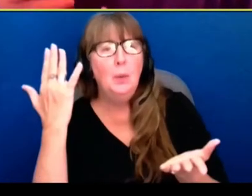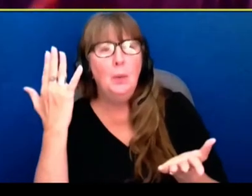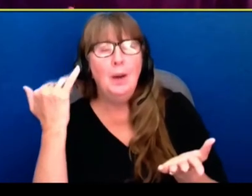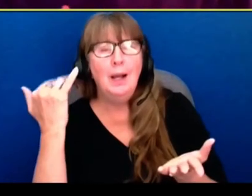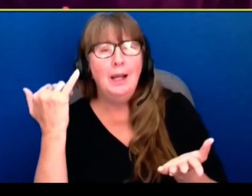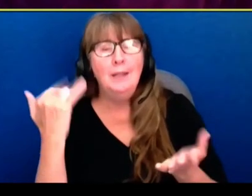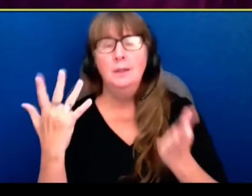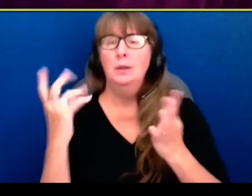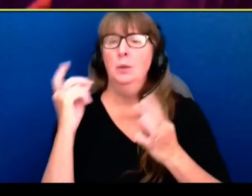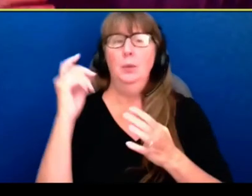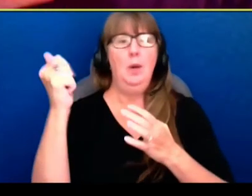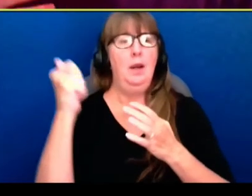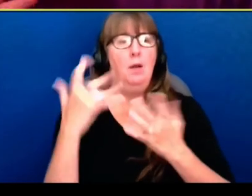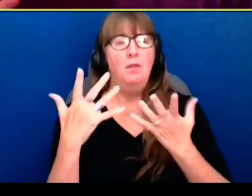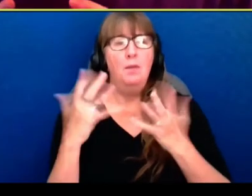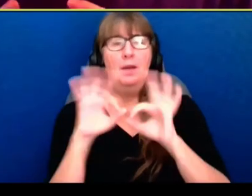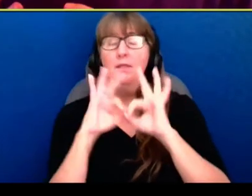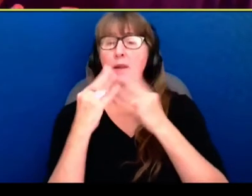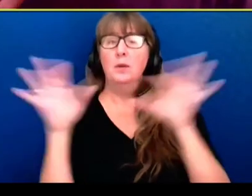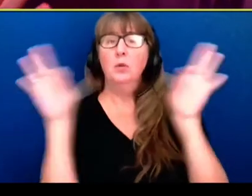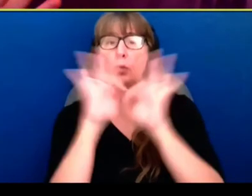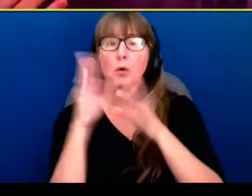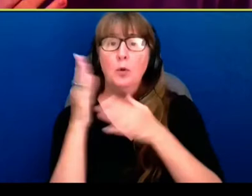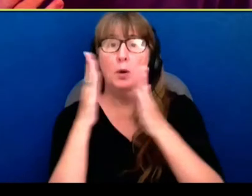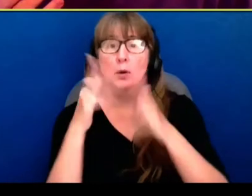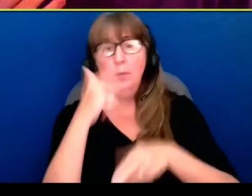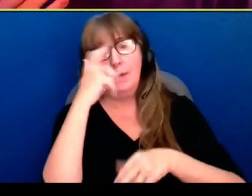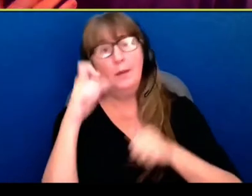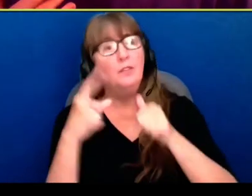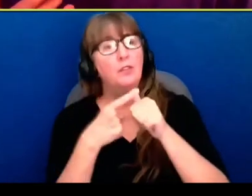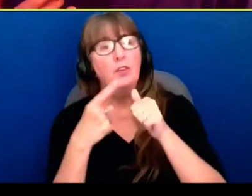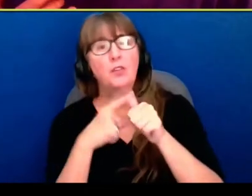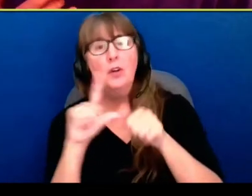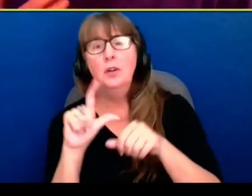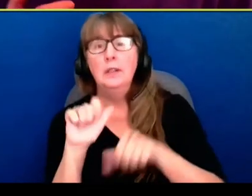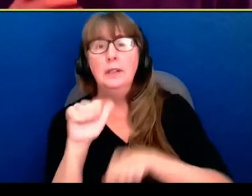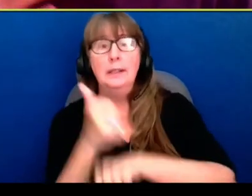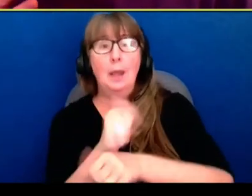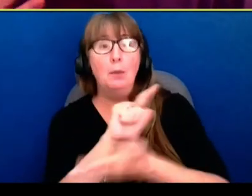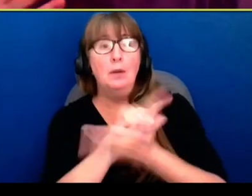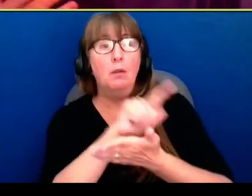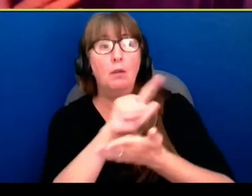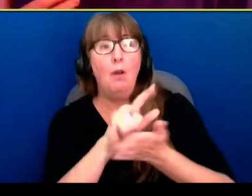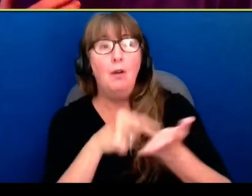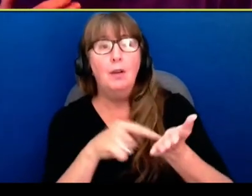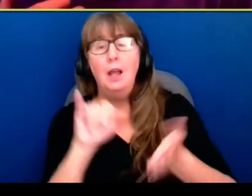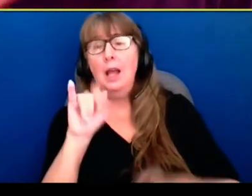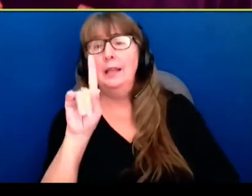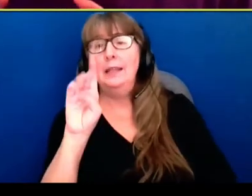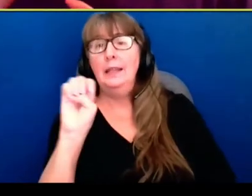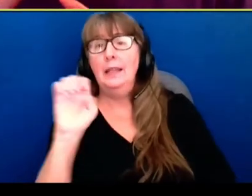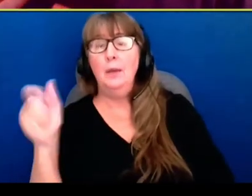families are critical partners. Because, first off, it's established in law. IDEA requires it.